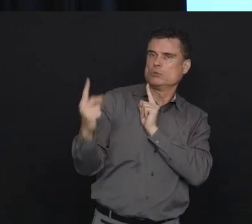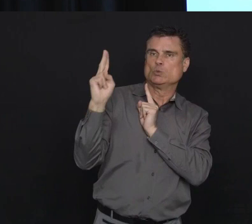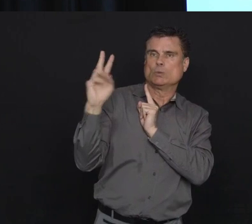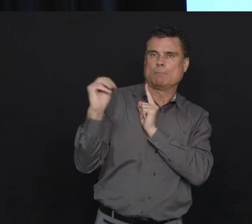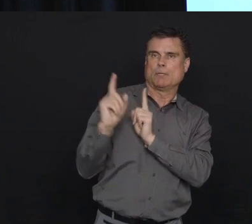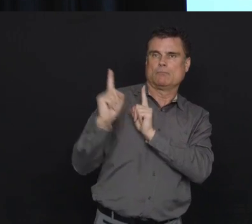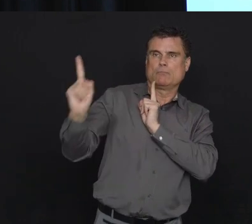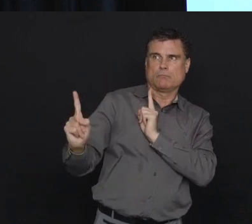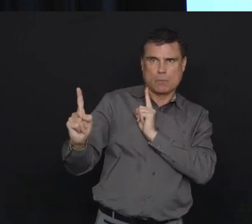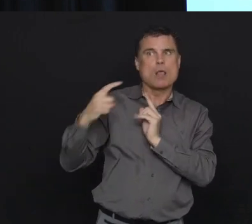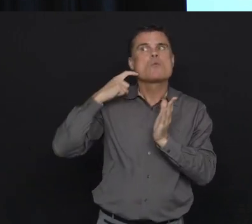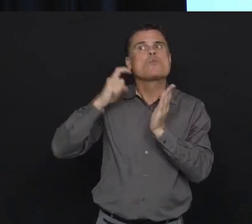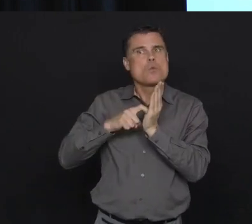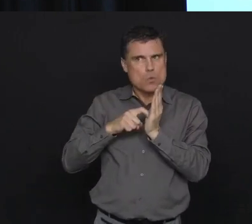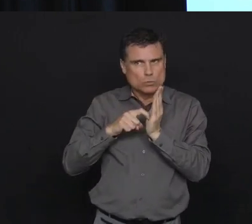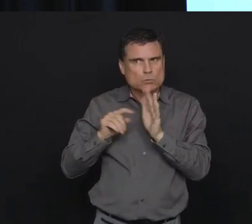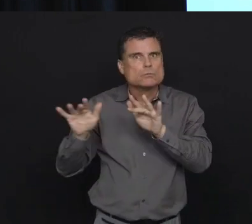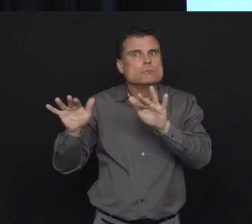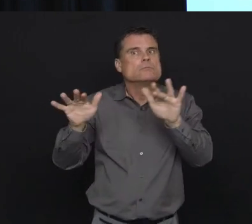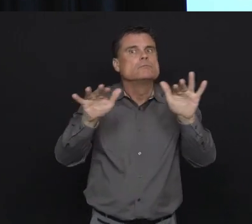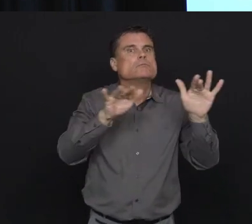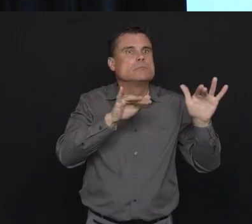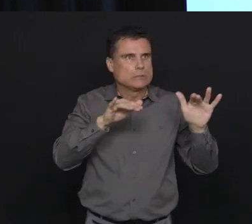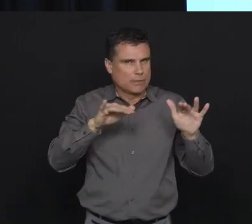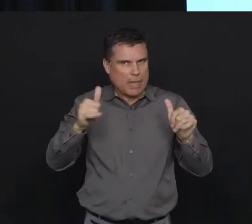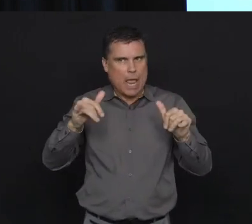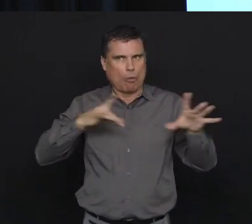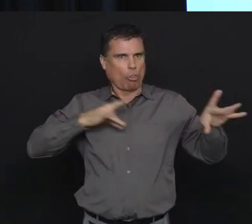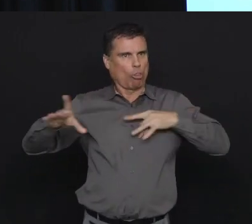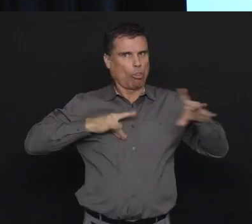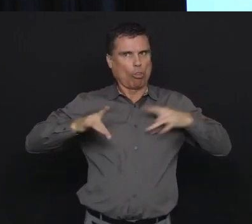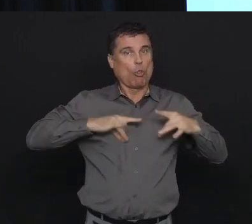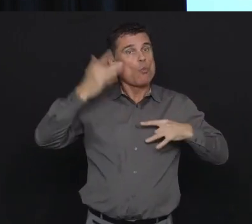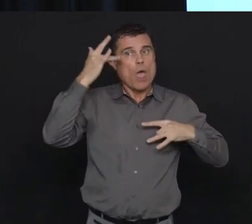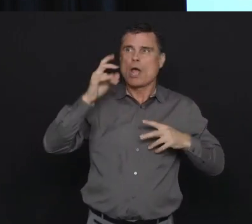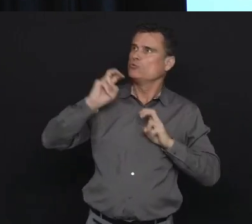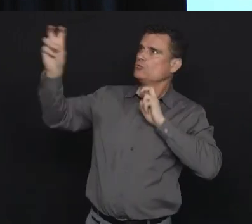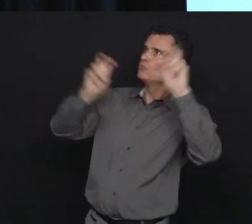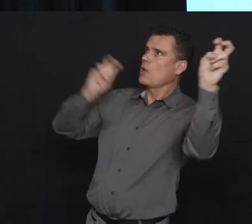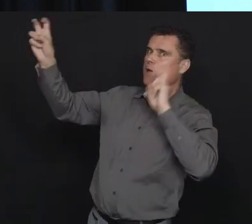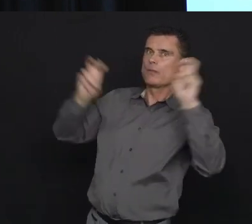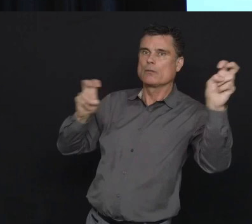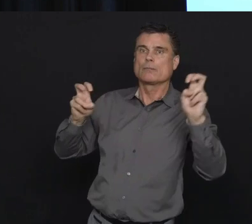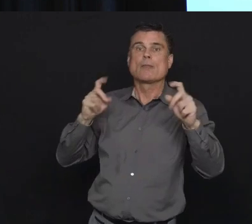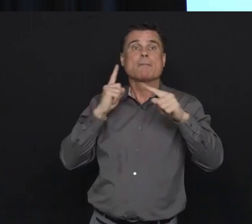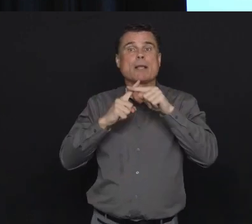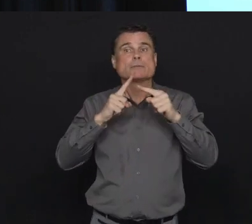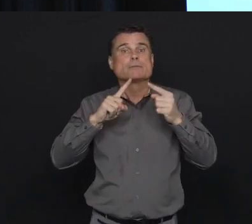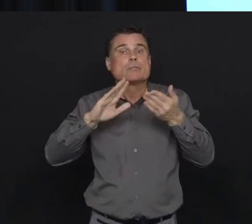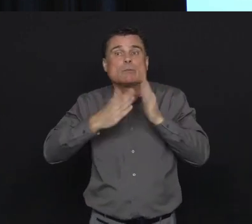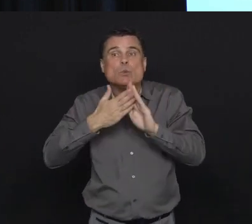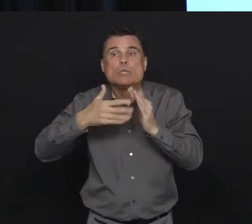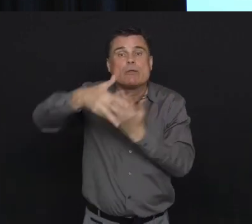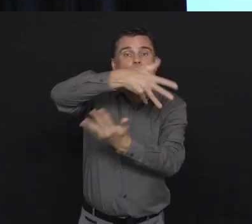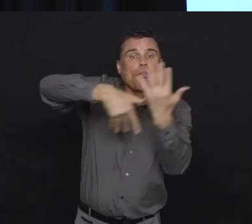was not related to travel or to known cases. Very early on we put in some of